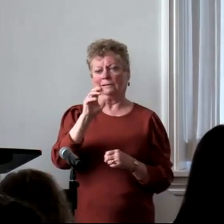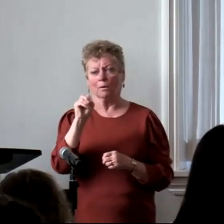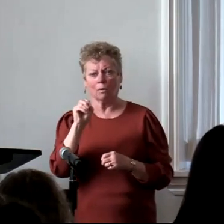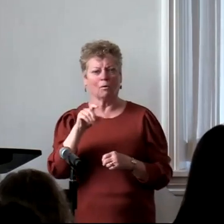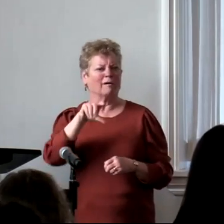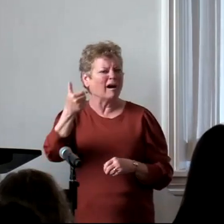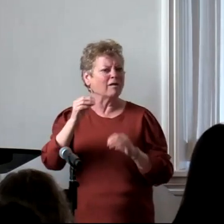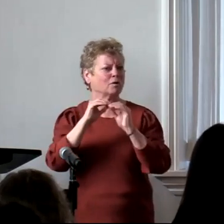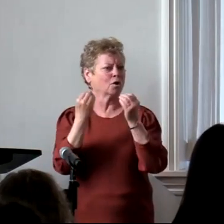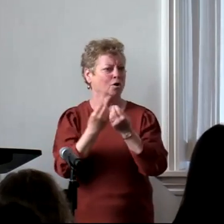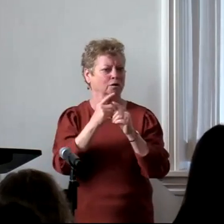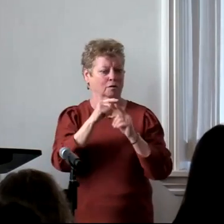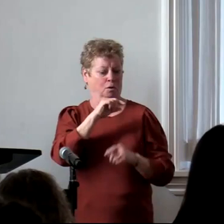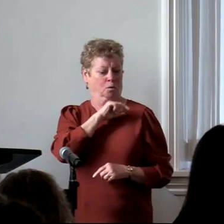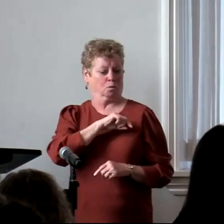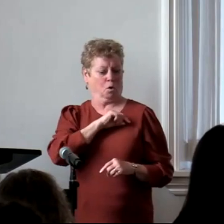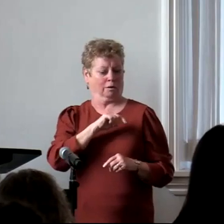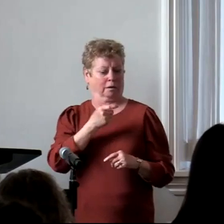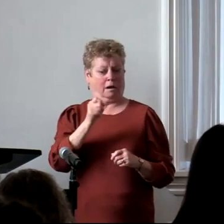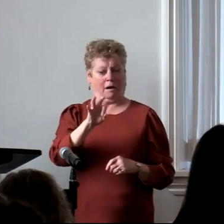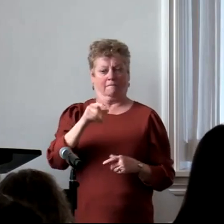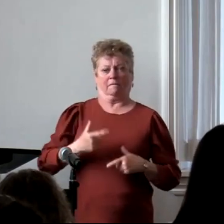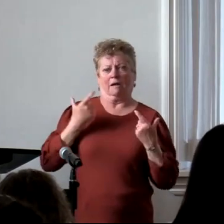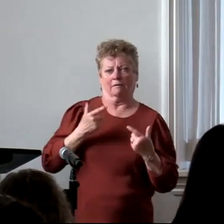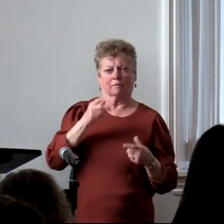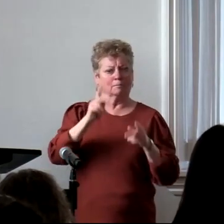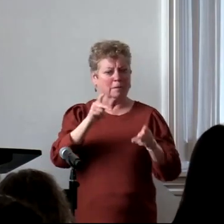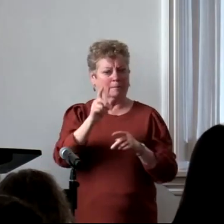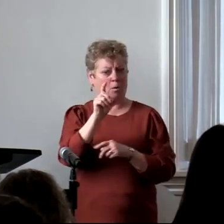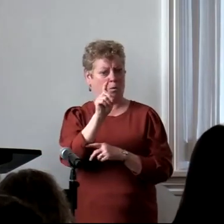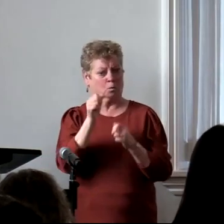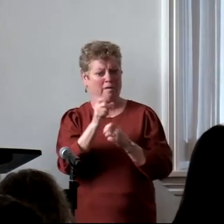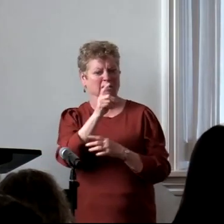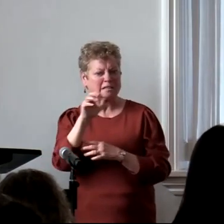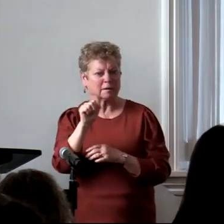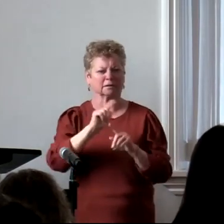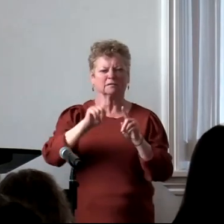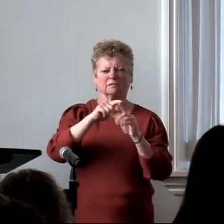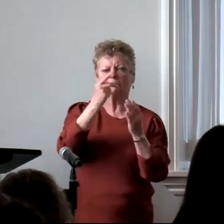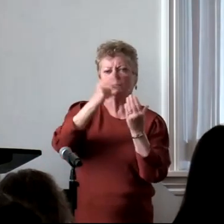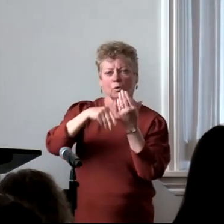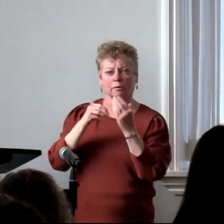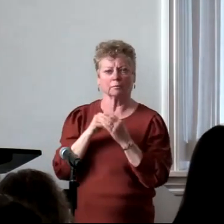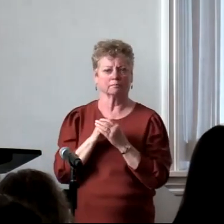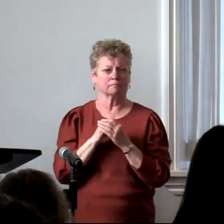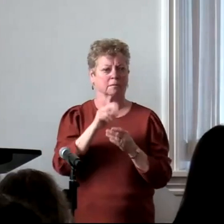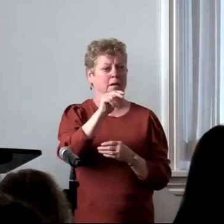on the quality of life, persons with disabilities initiative It is being being led by NSLEO,